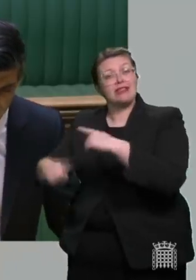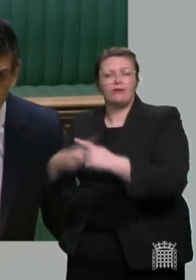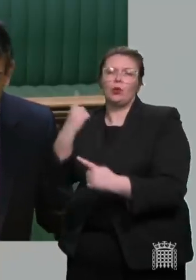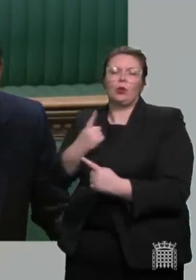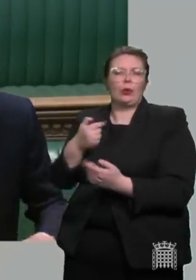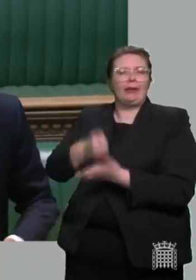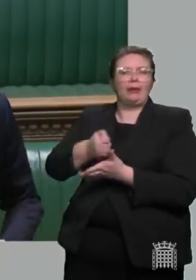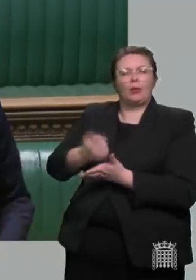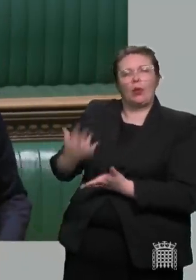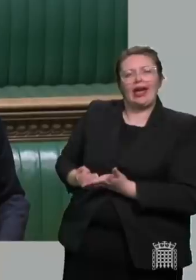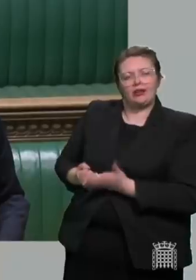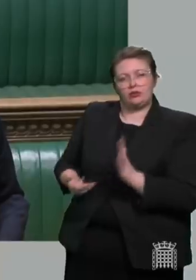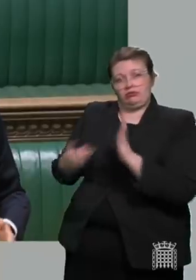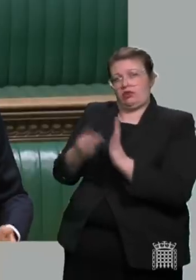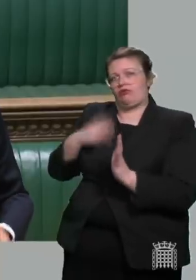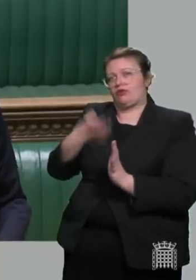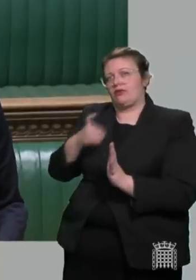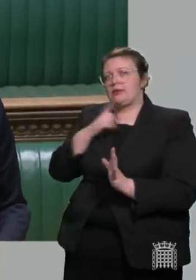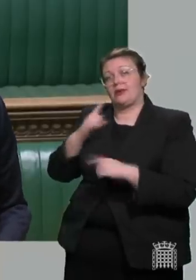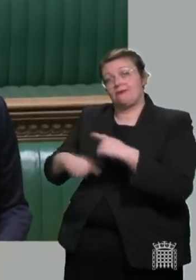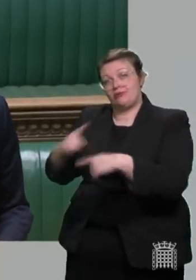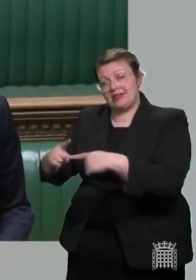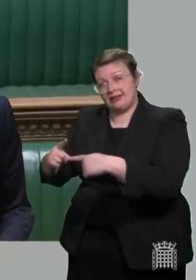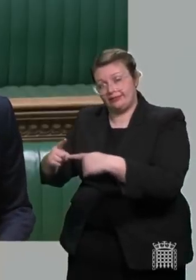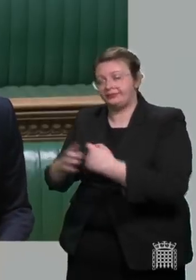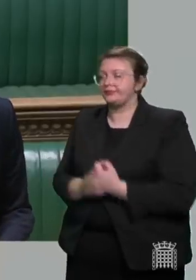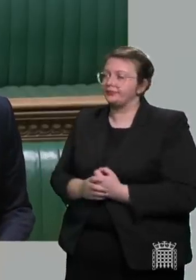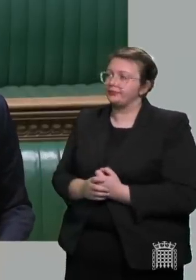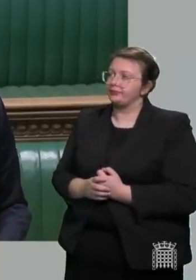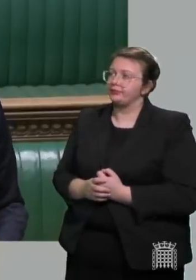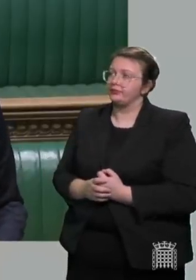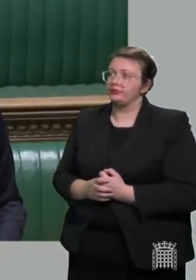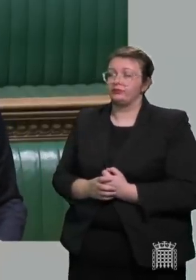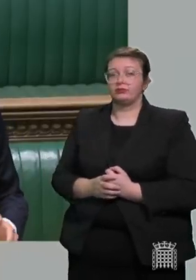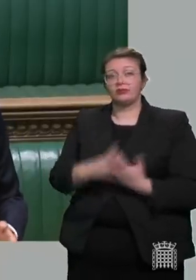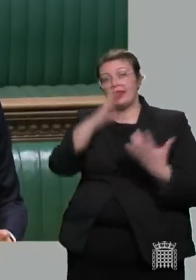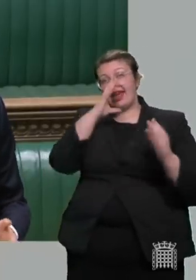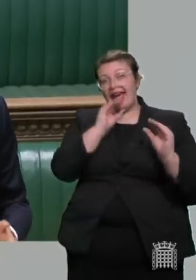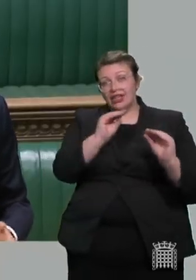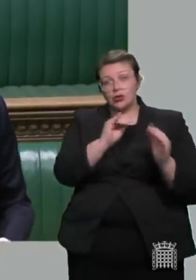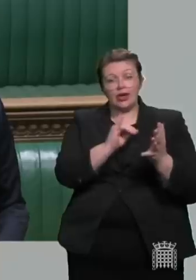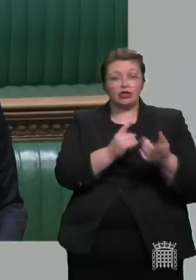My right hon. Friends the Education Secretary and the Work and Pensions Secretary are taking action